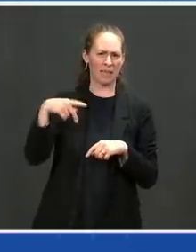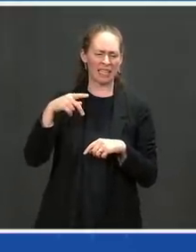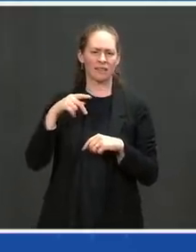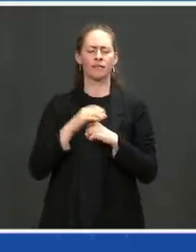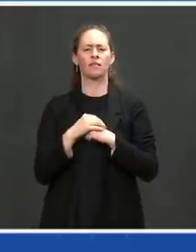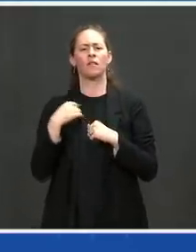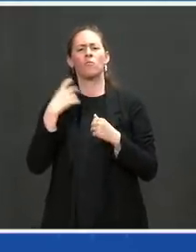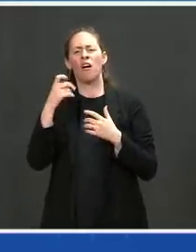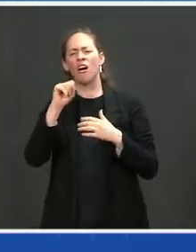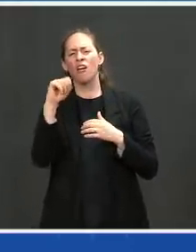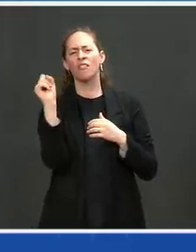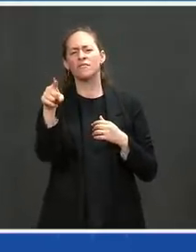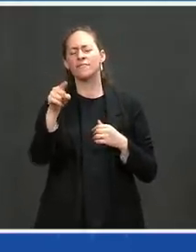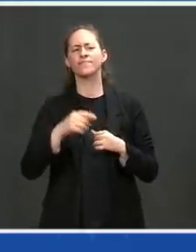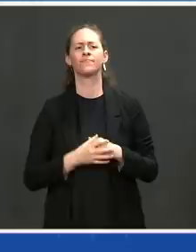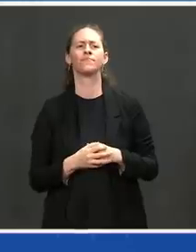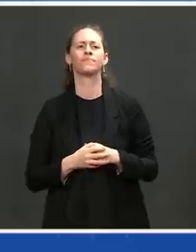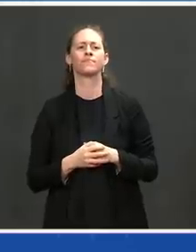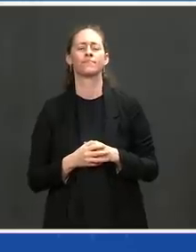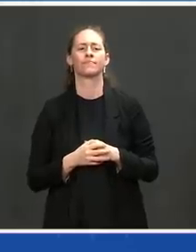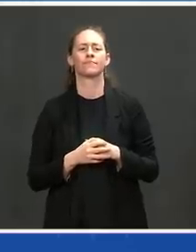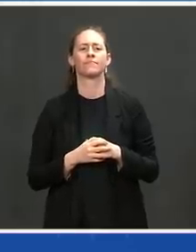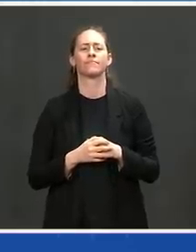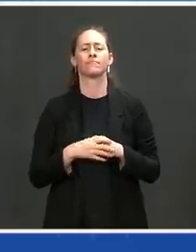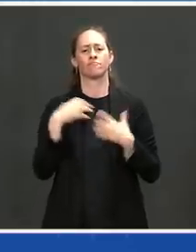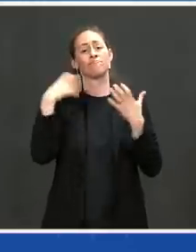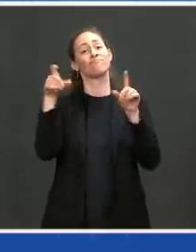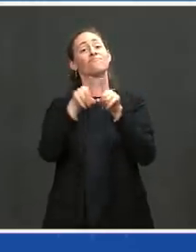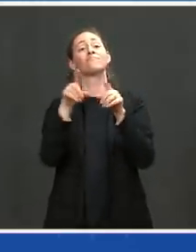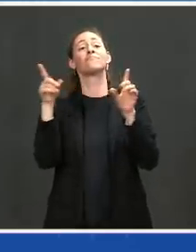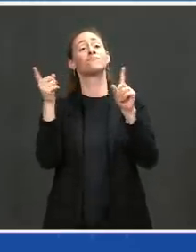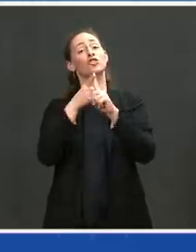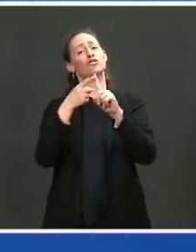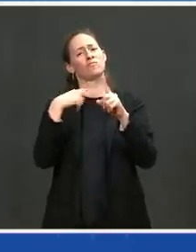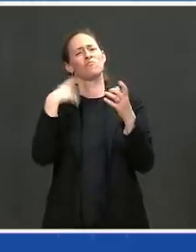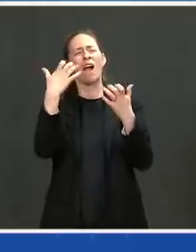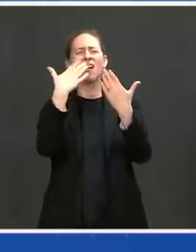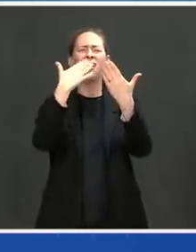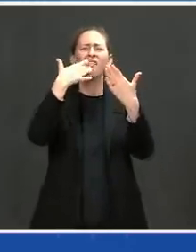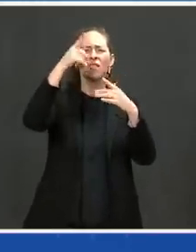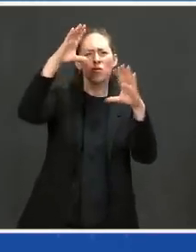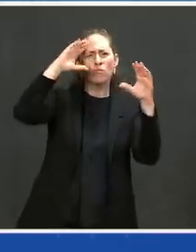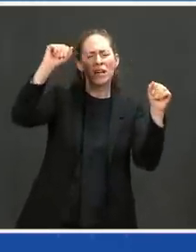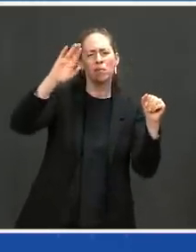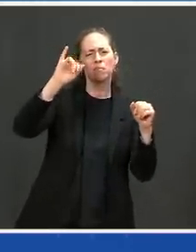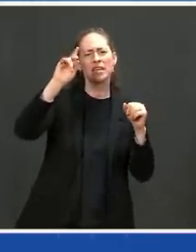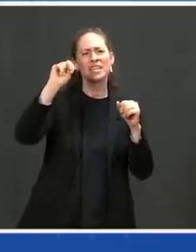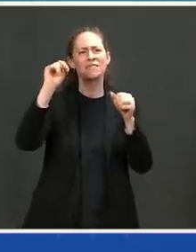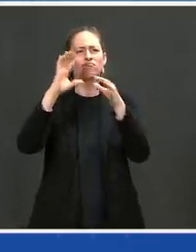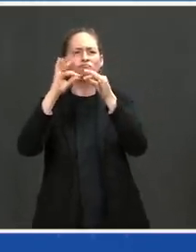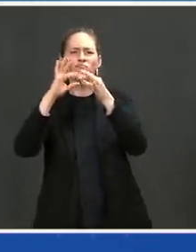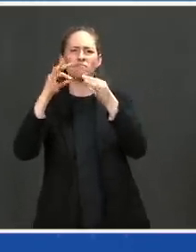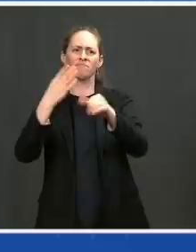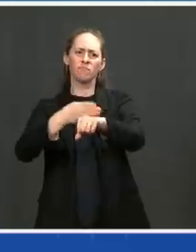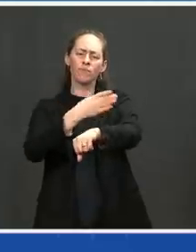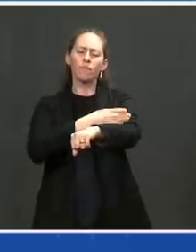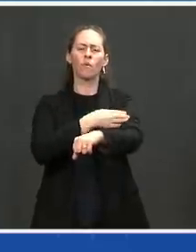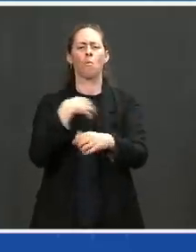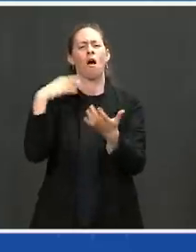The Press: Thank you, Mr. President. You mentioned your progress on COVID-19. I'd like to ask you about some of the other issues facing your presidency.